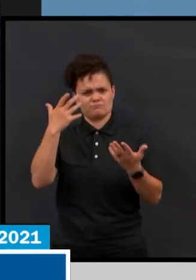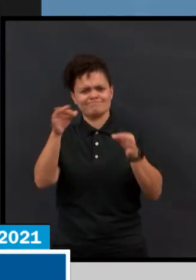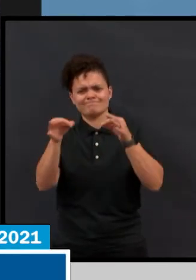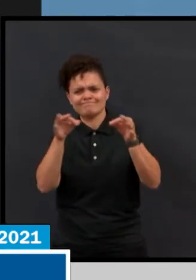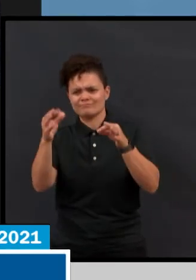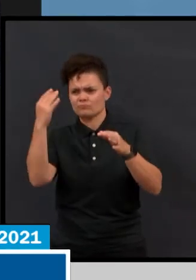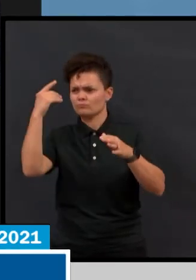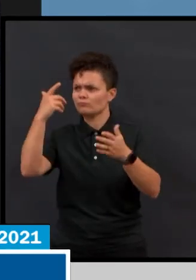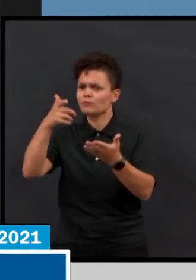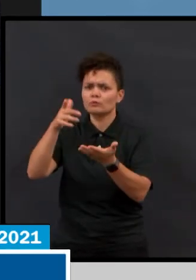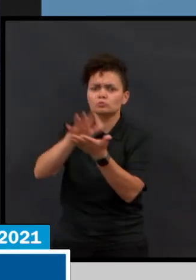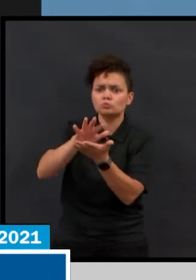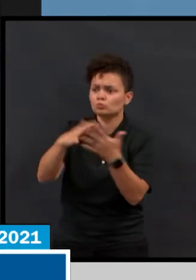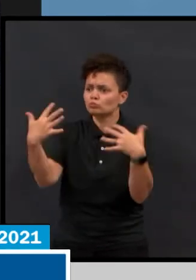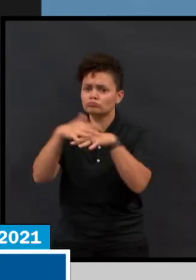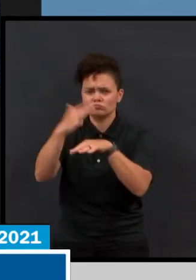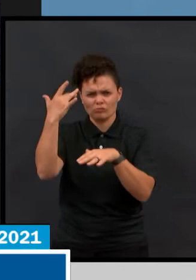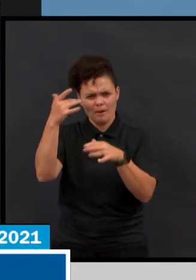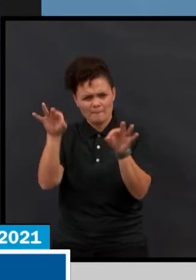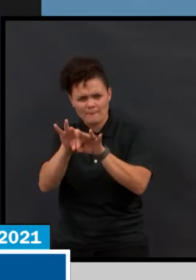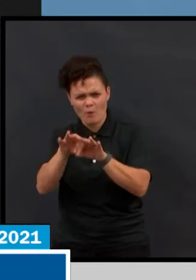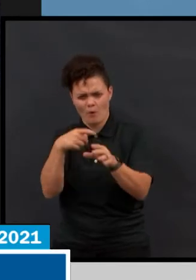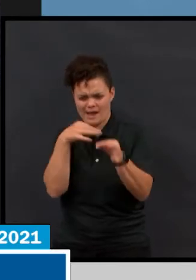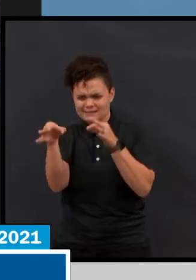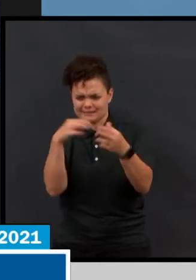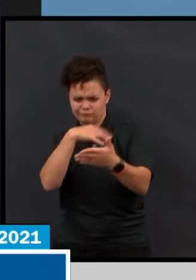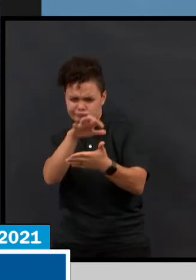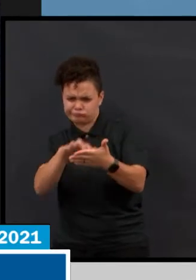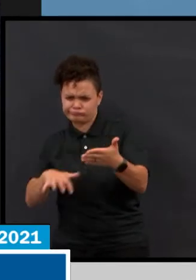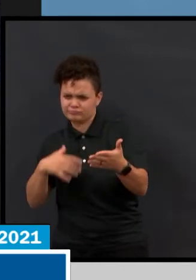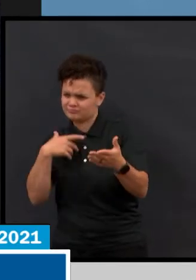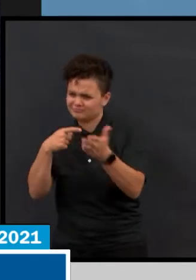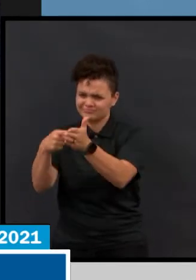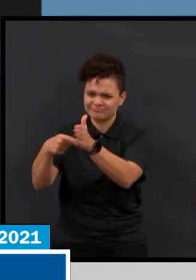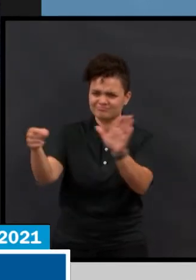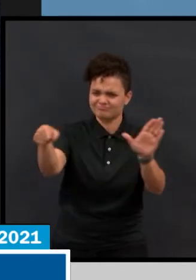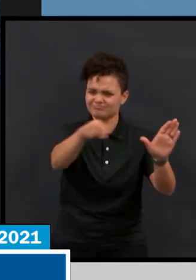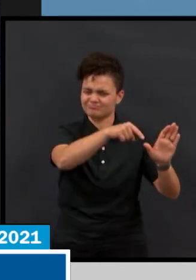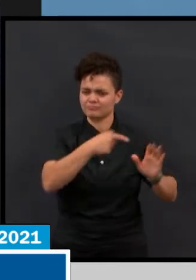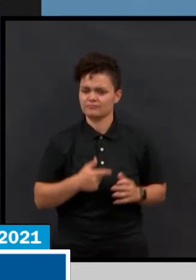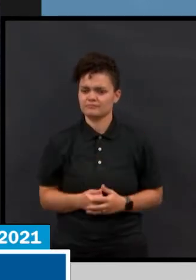kind of baptism in community activism because i was out talking to groups for